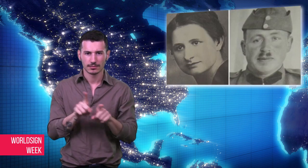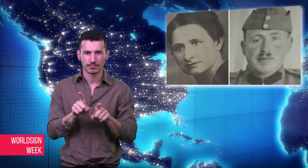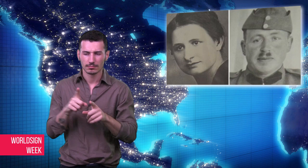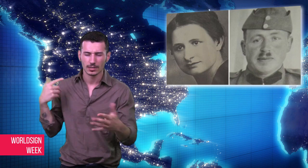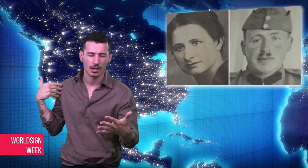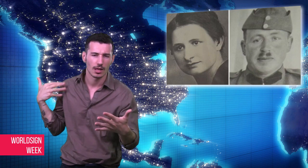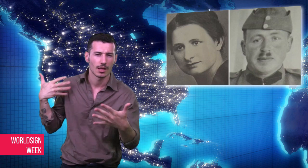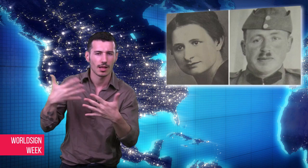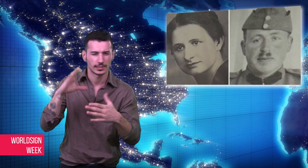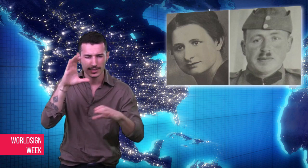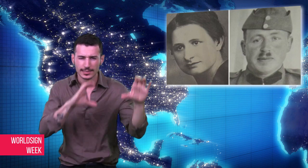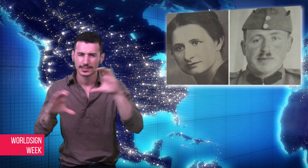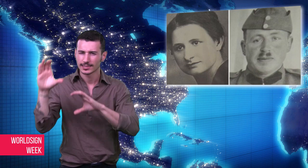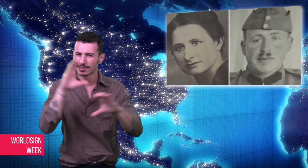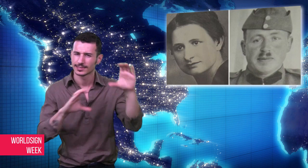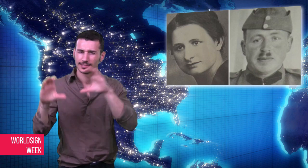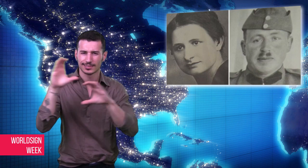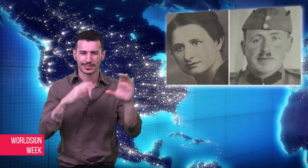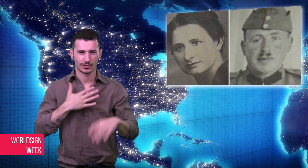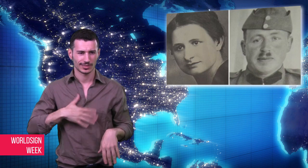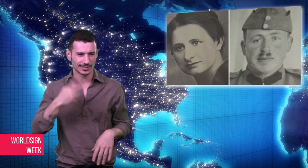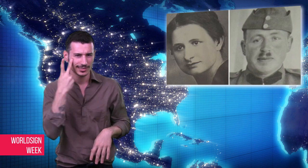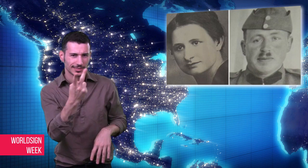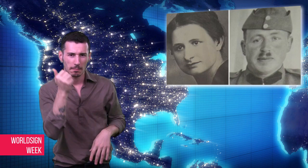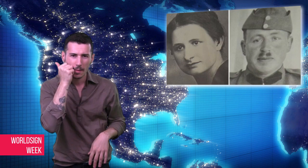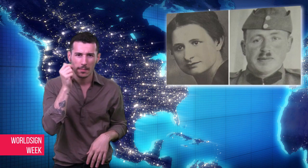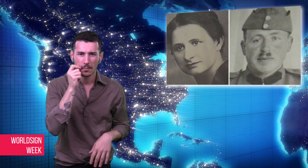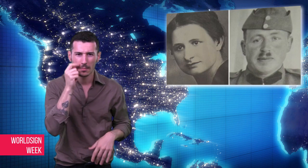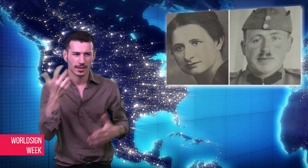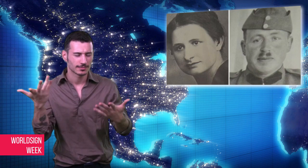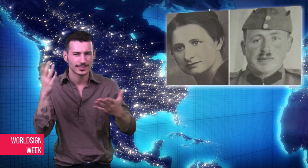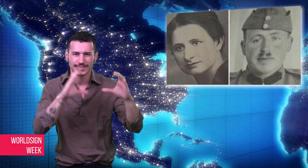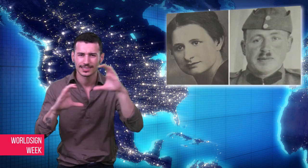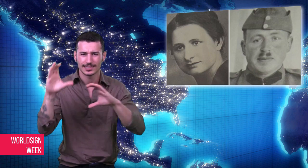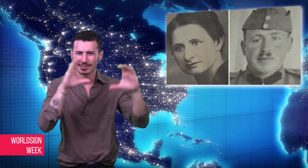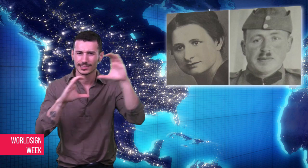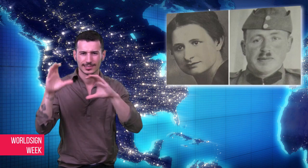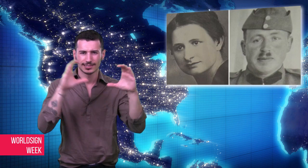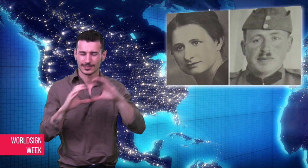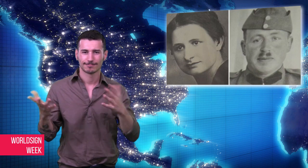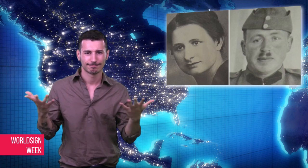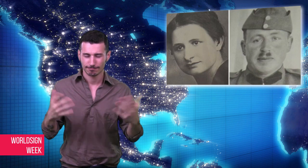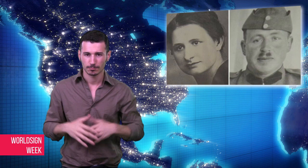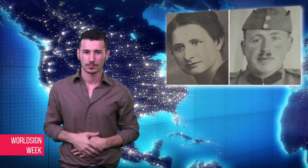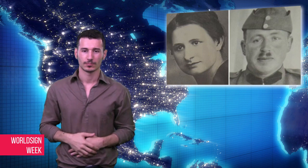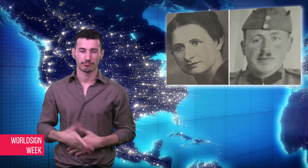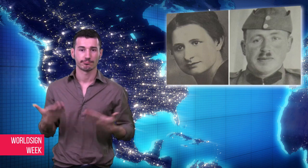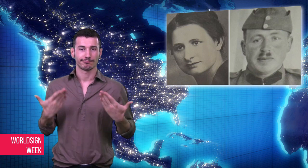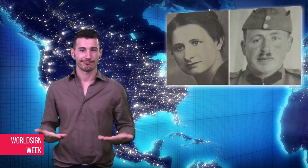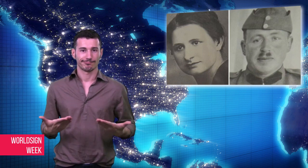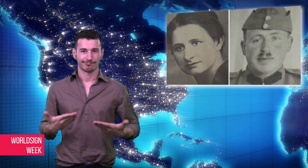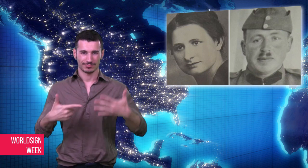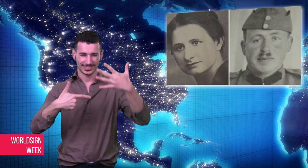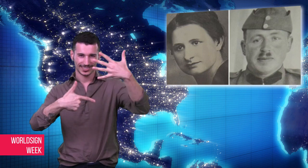Their youngest daughter, now 75 years old, said she was calm and relieved